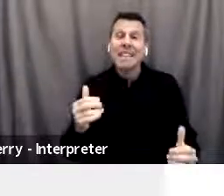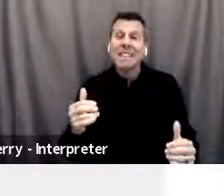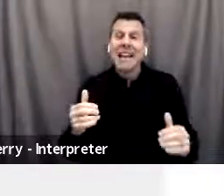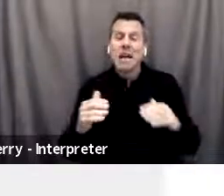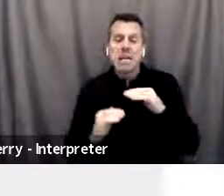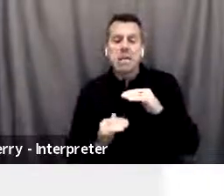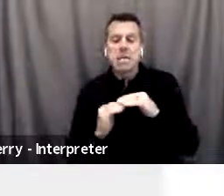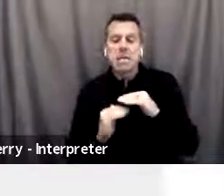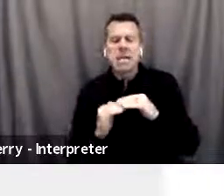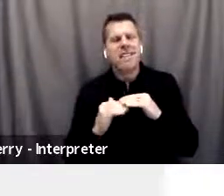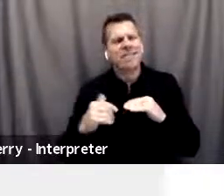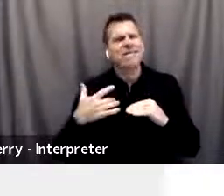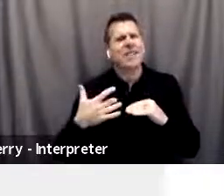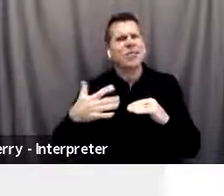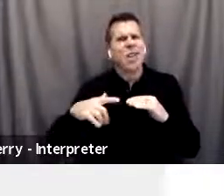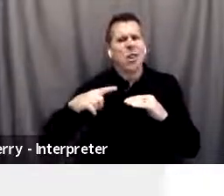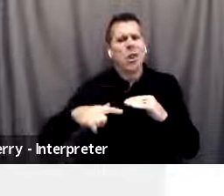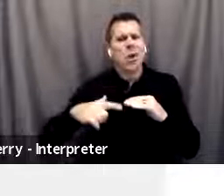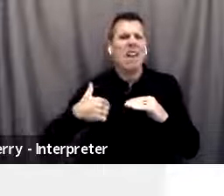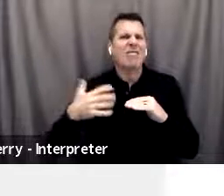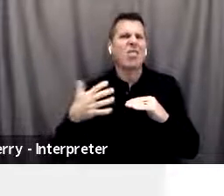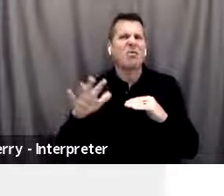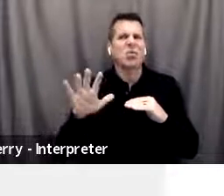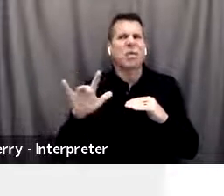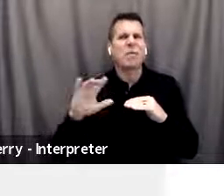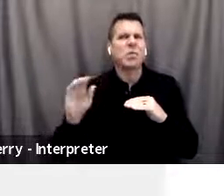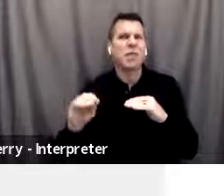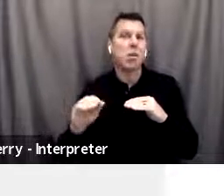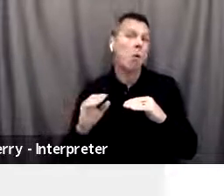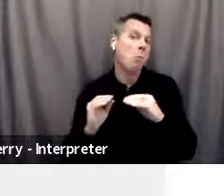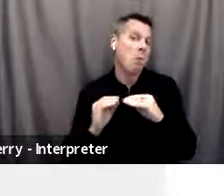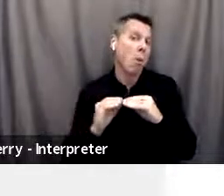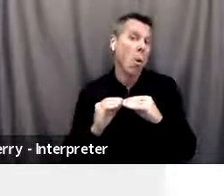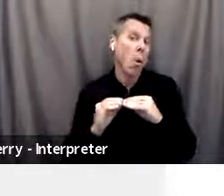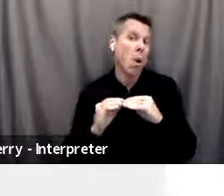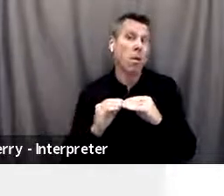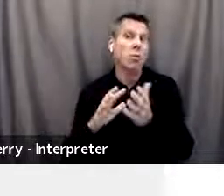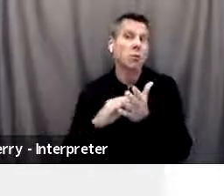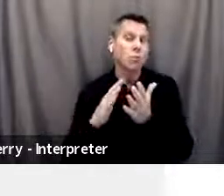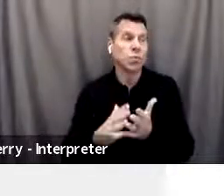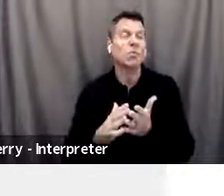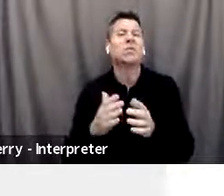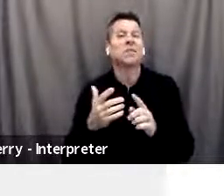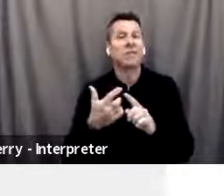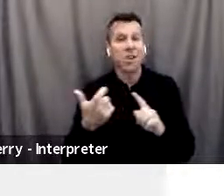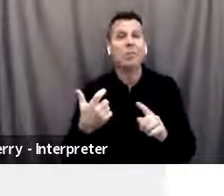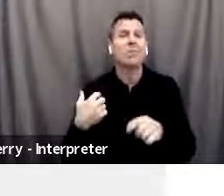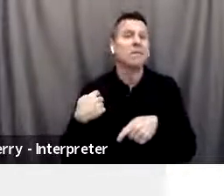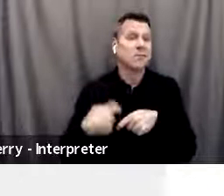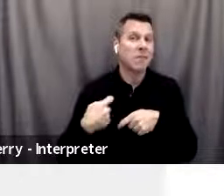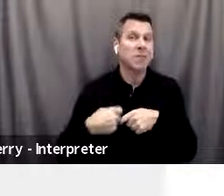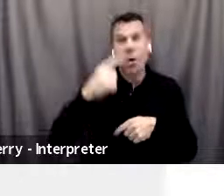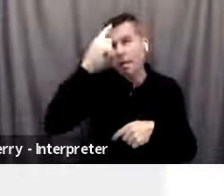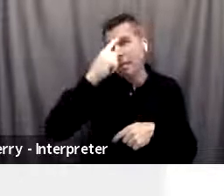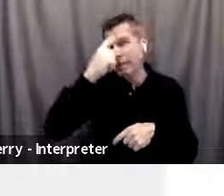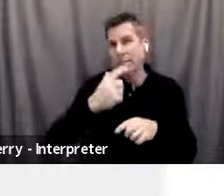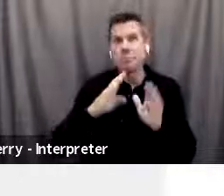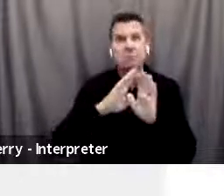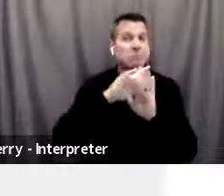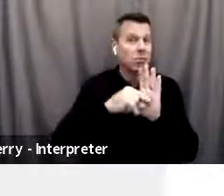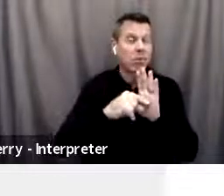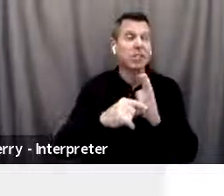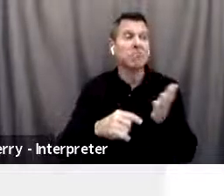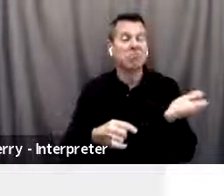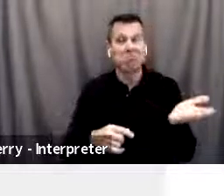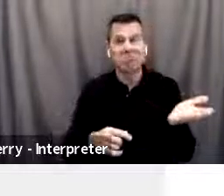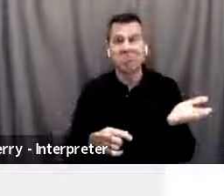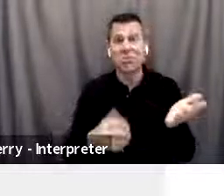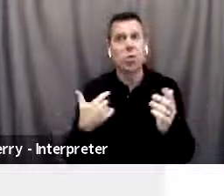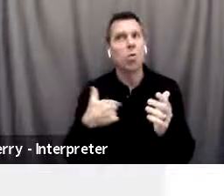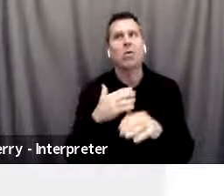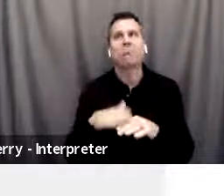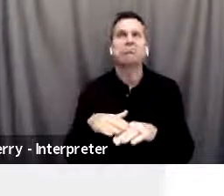have to have 25% or higher of your enrollment be of Hispanic or Latin x background. So we obviously far exceed that. And we are one of